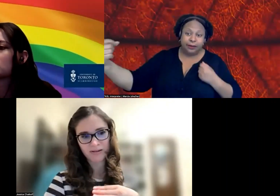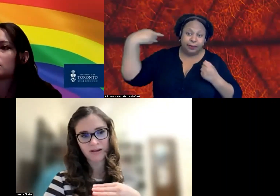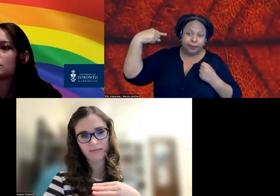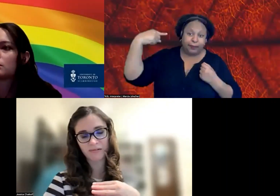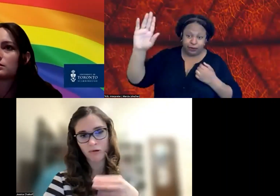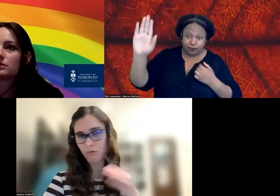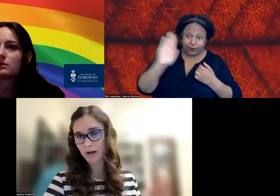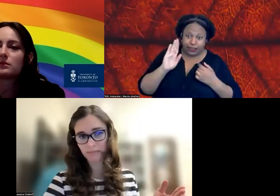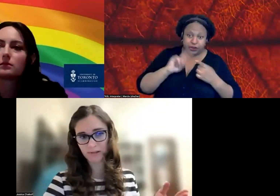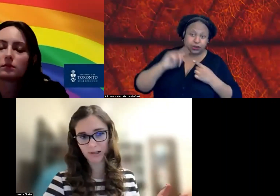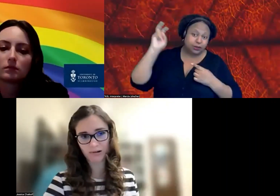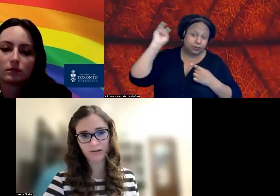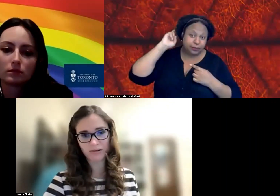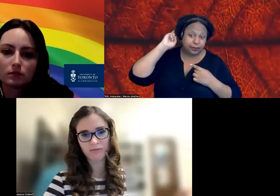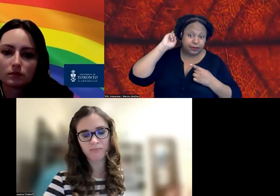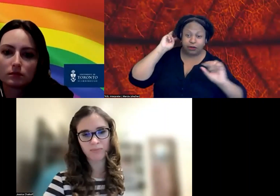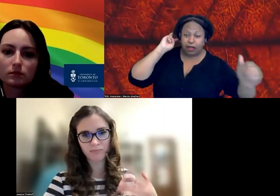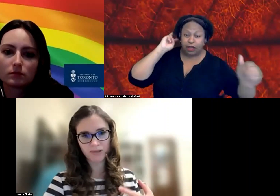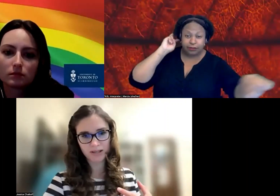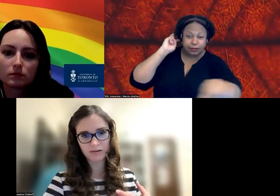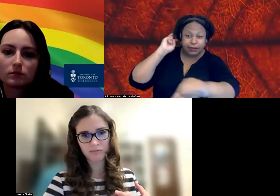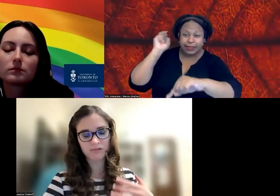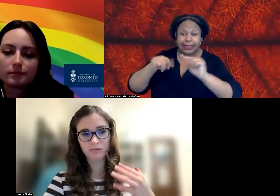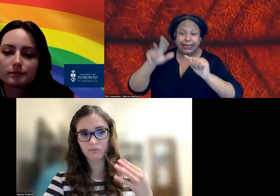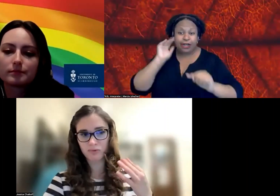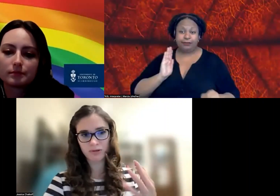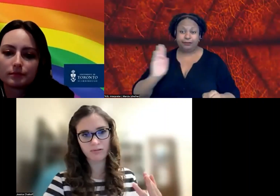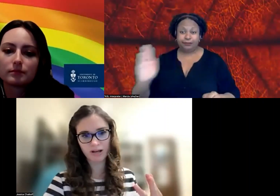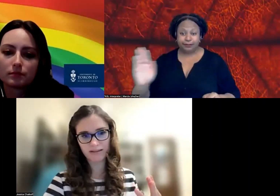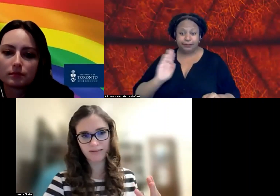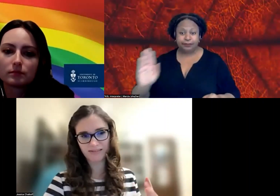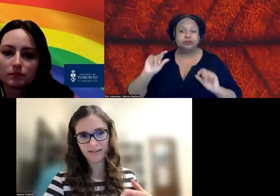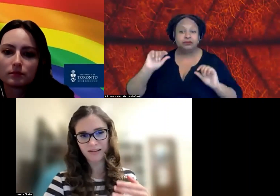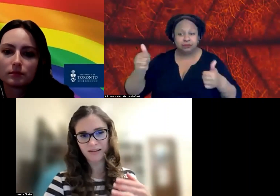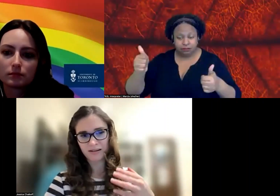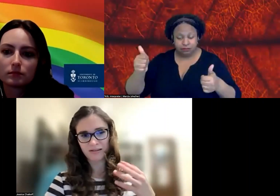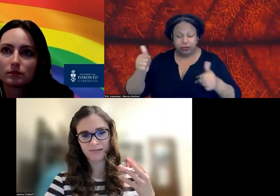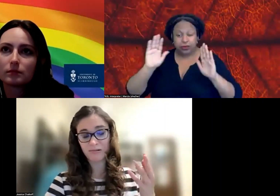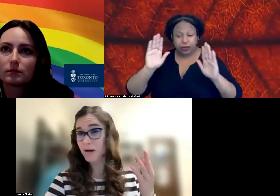and so no one else would hear it but me, which was really great because you don't